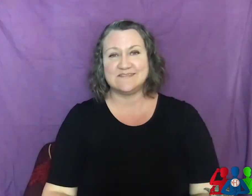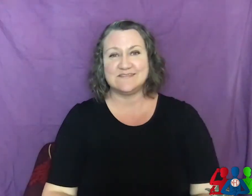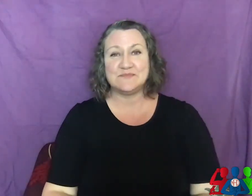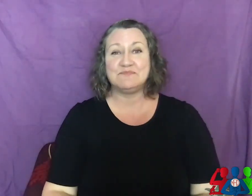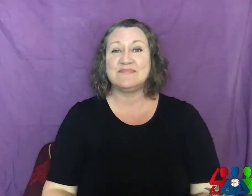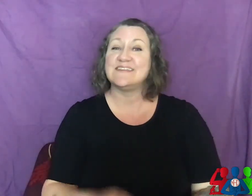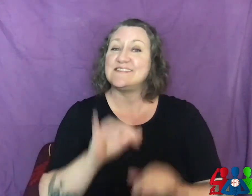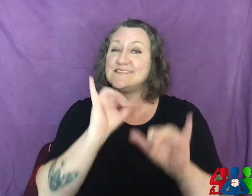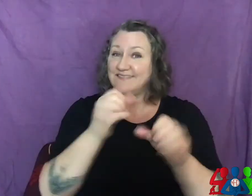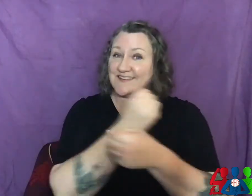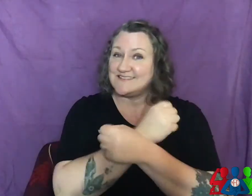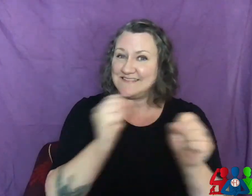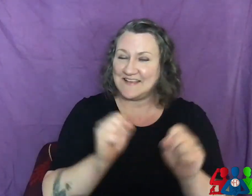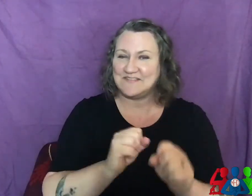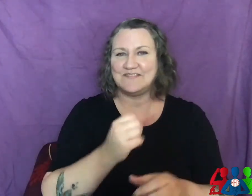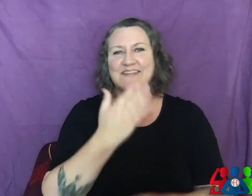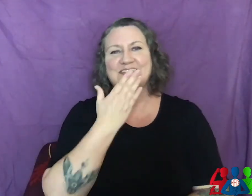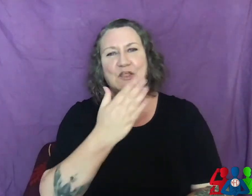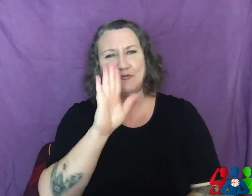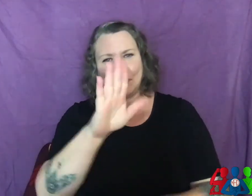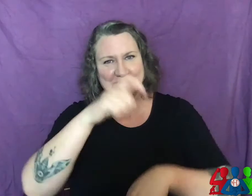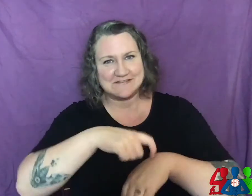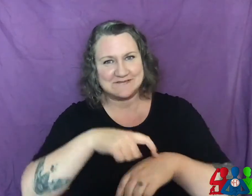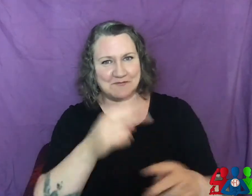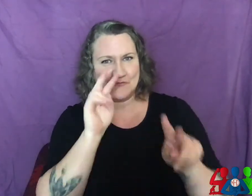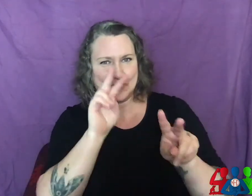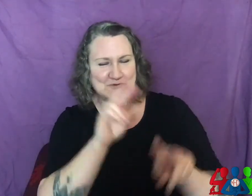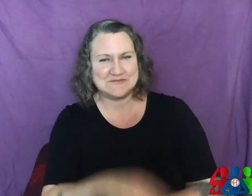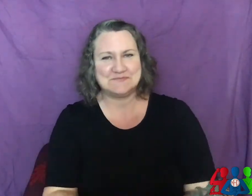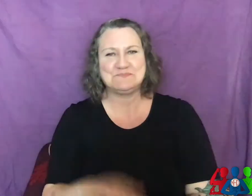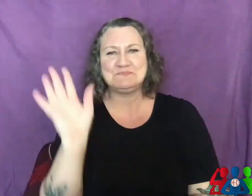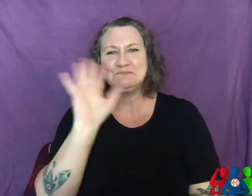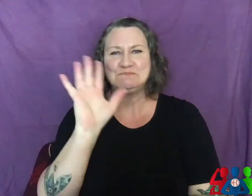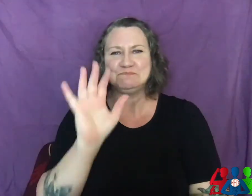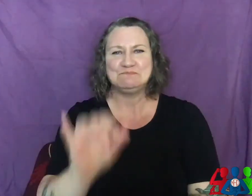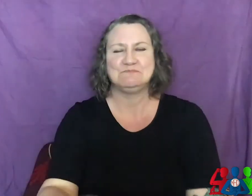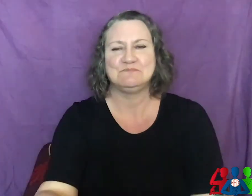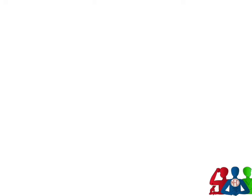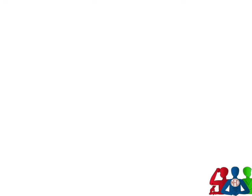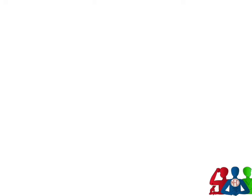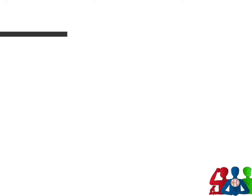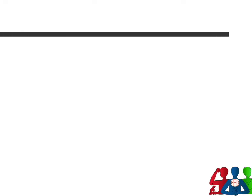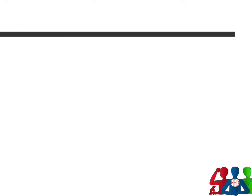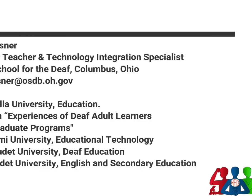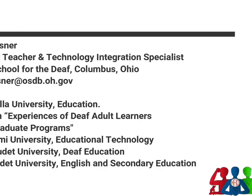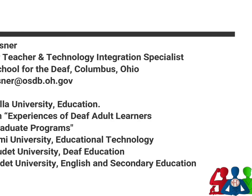think about the future of online learning. Stay safe. And thank you for your time. Bye-bye.